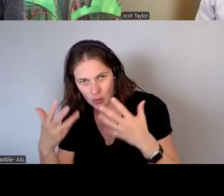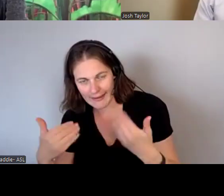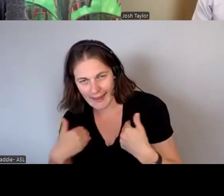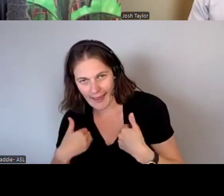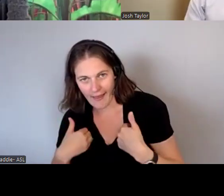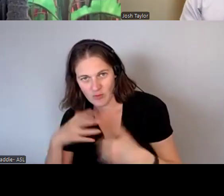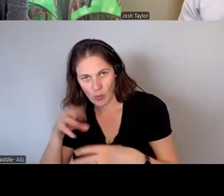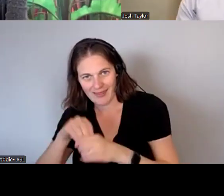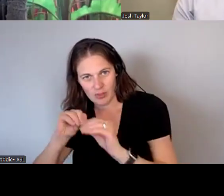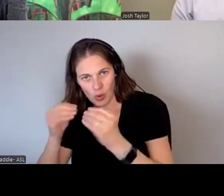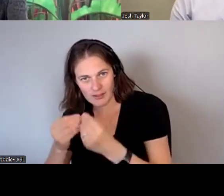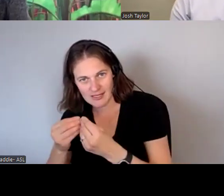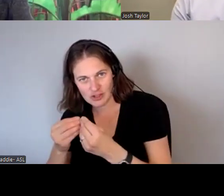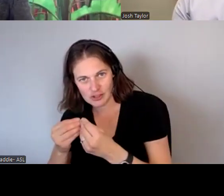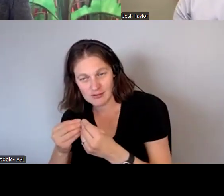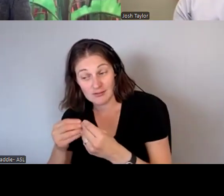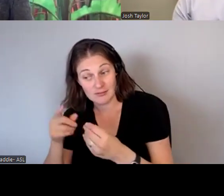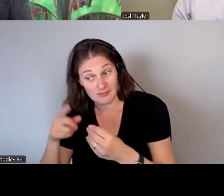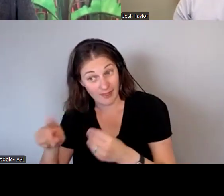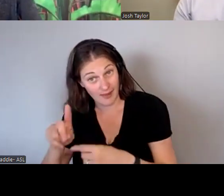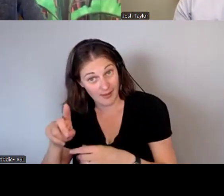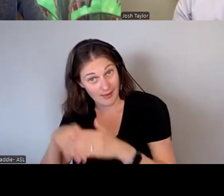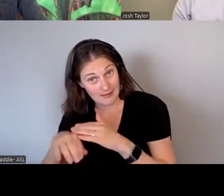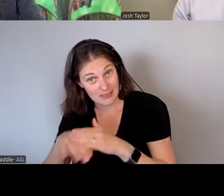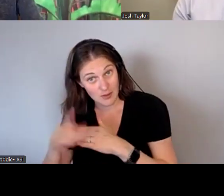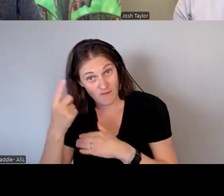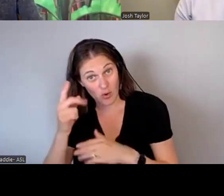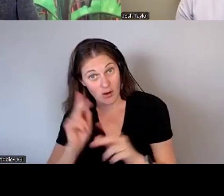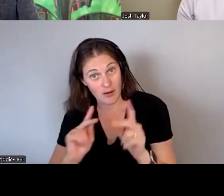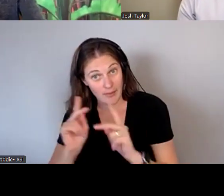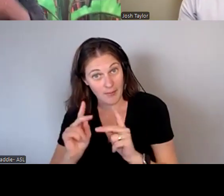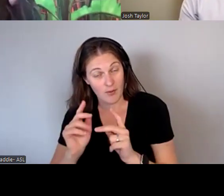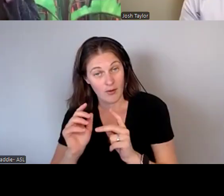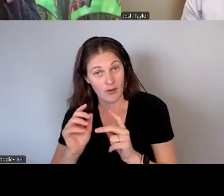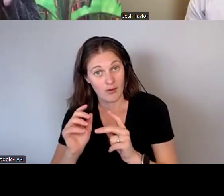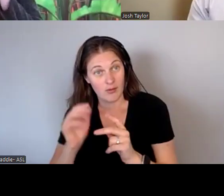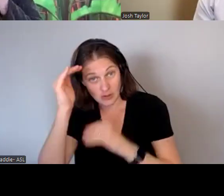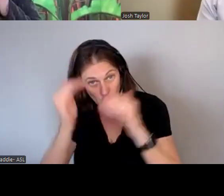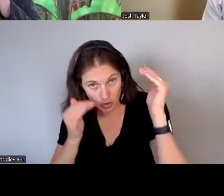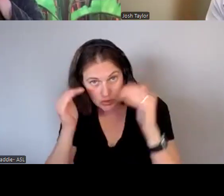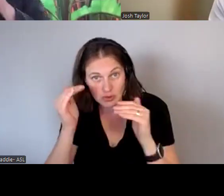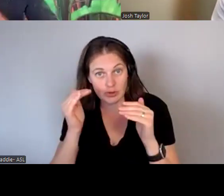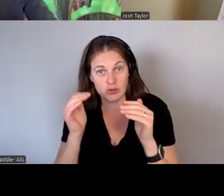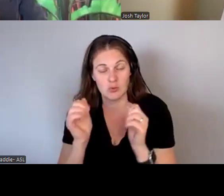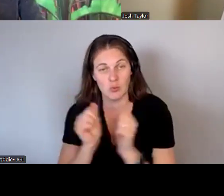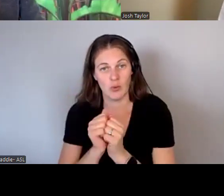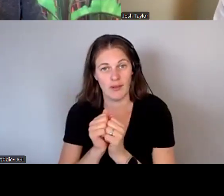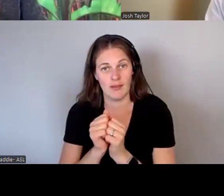and are they accessible to people, to adults or teens